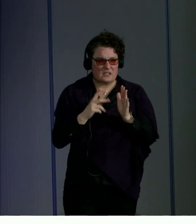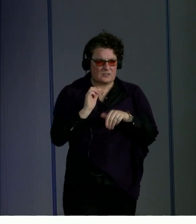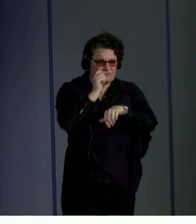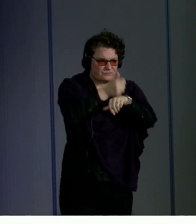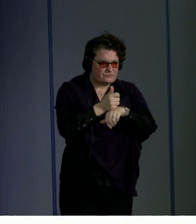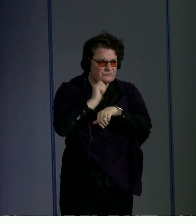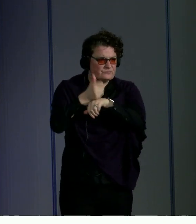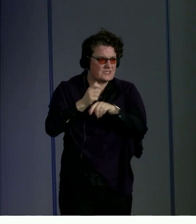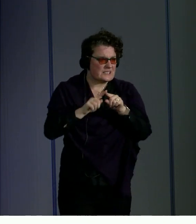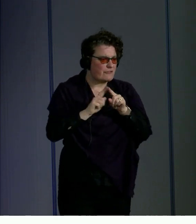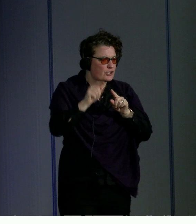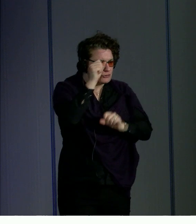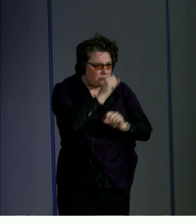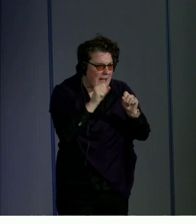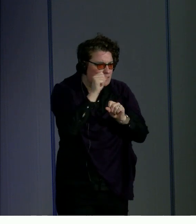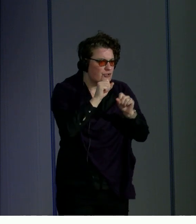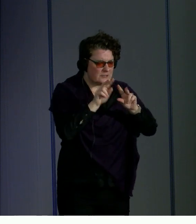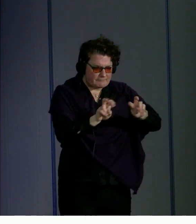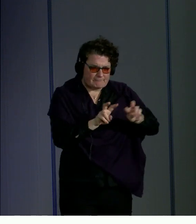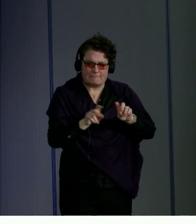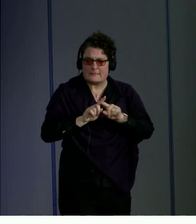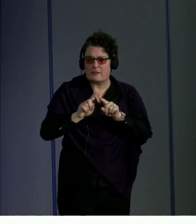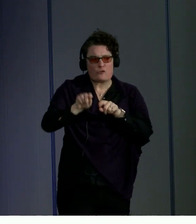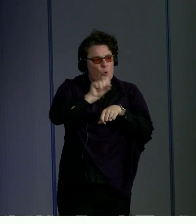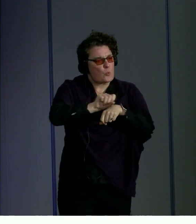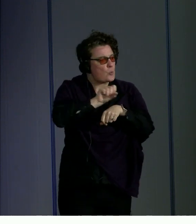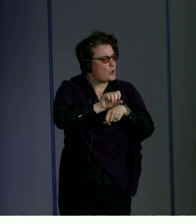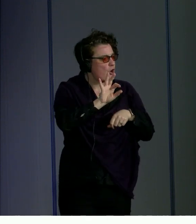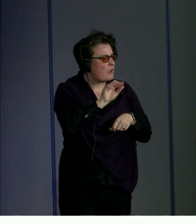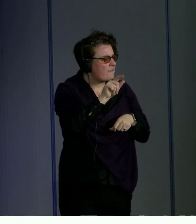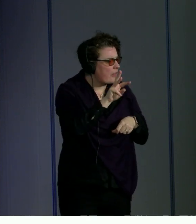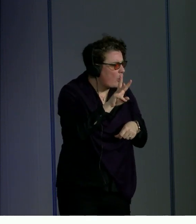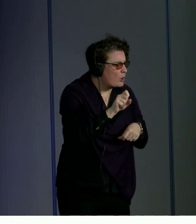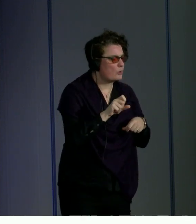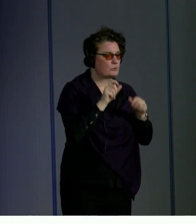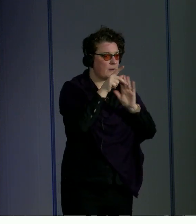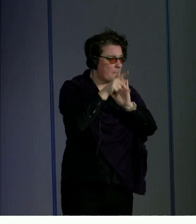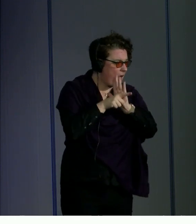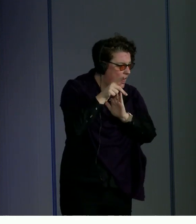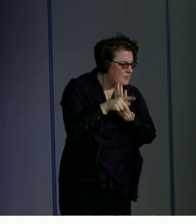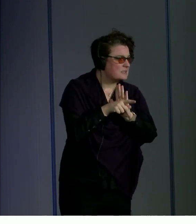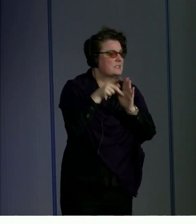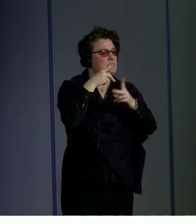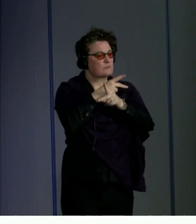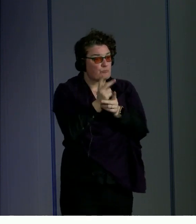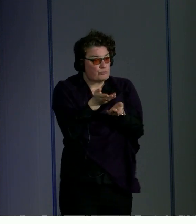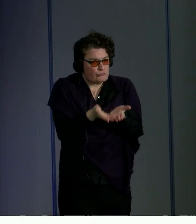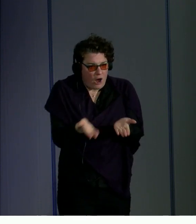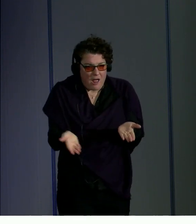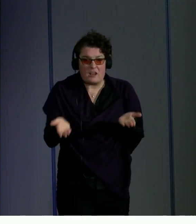it looks at workflows, policies, products, and services that enable the full range of human